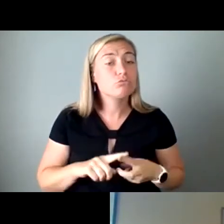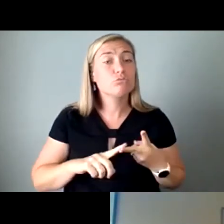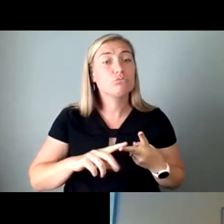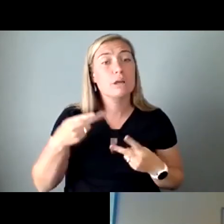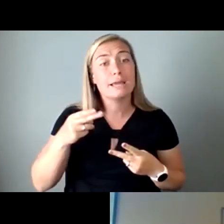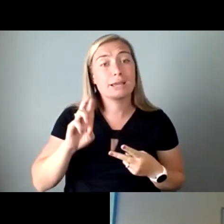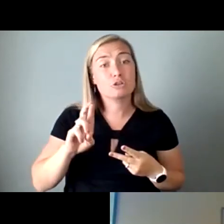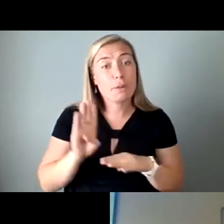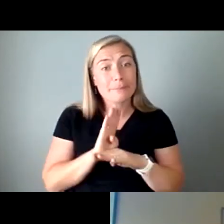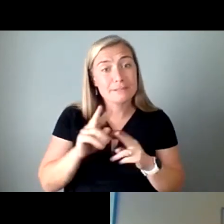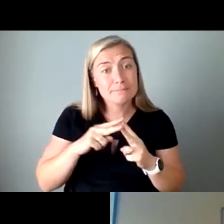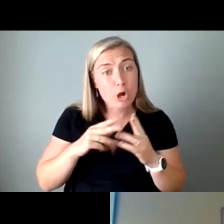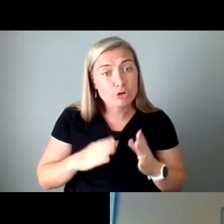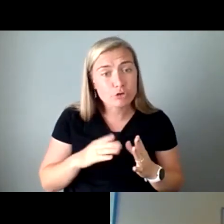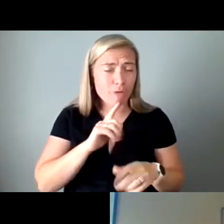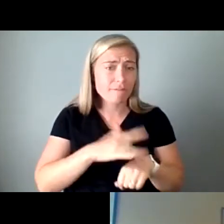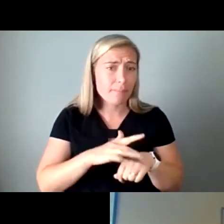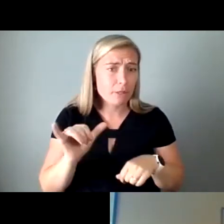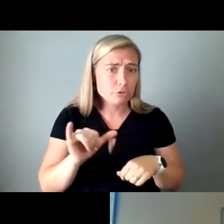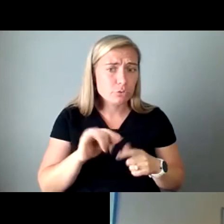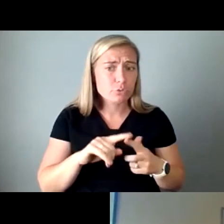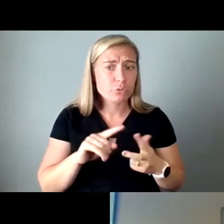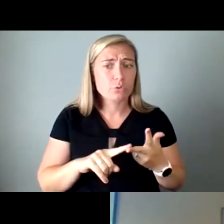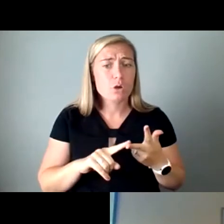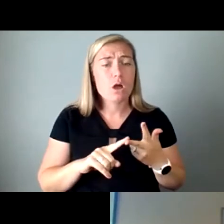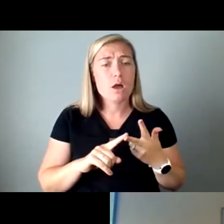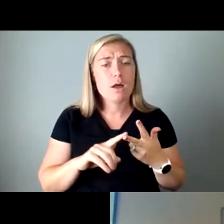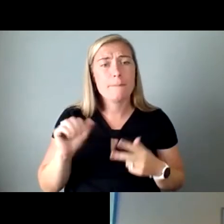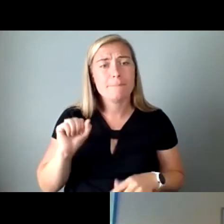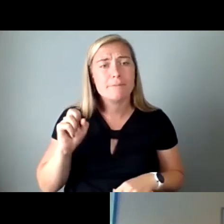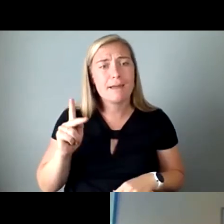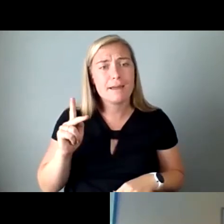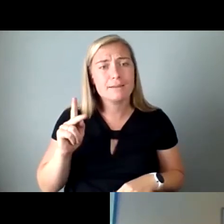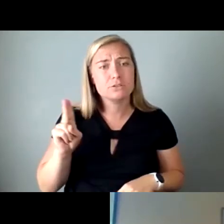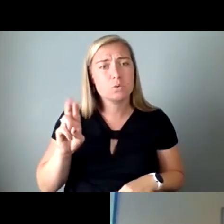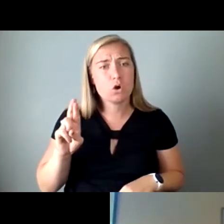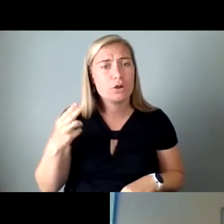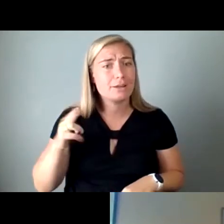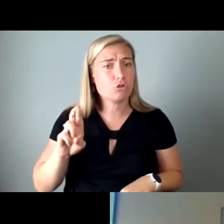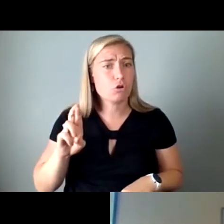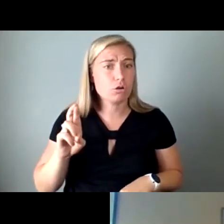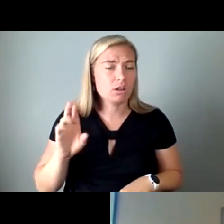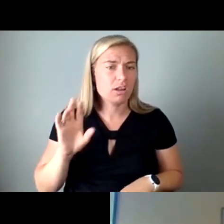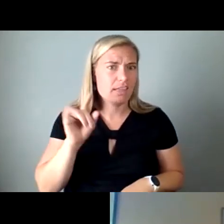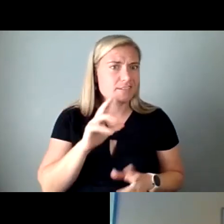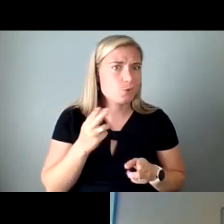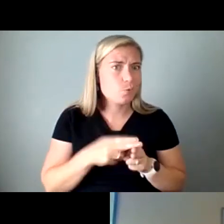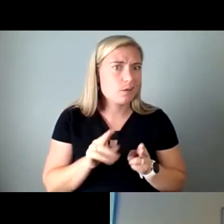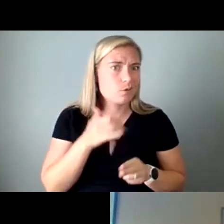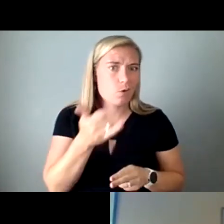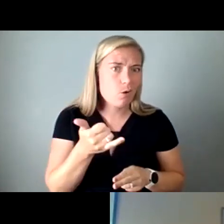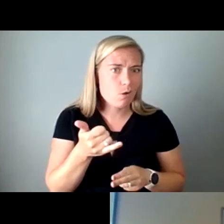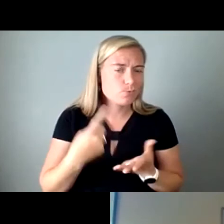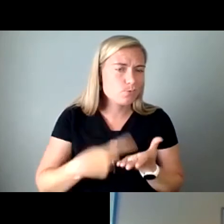are available or Ask URHR is a quick call to talk with that team.